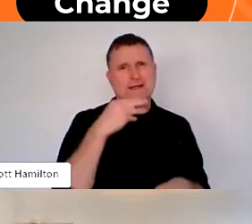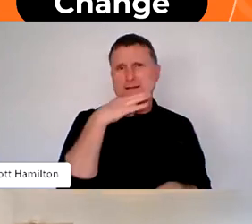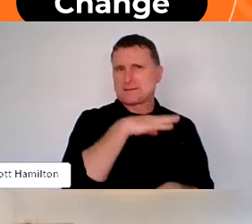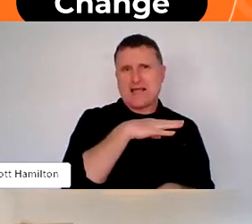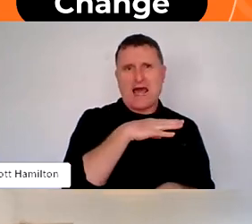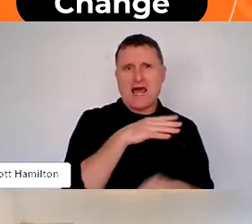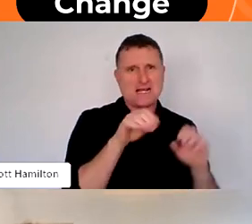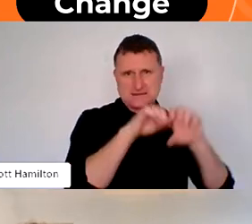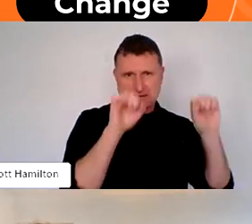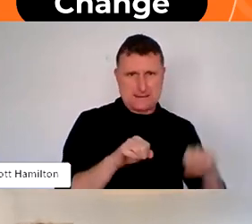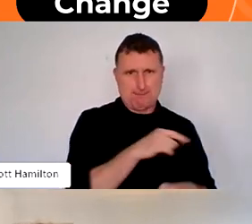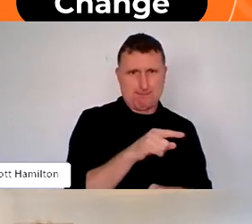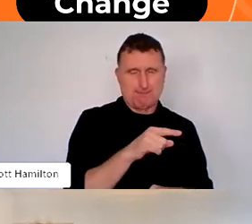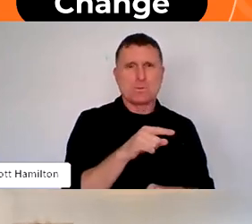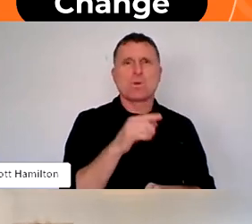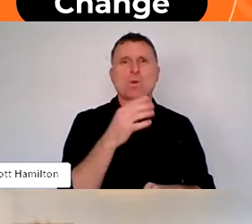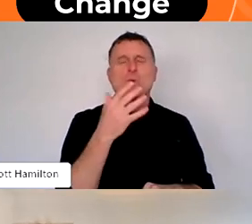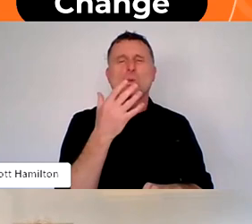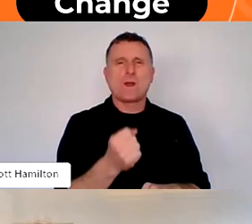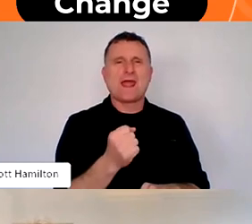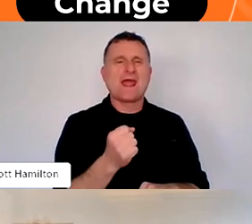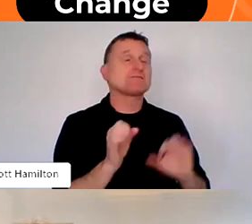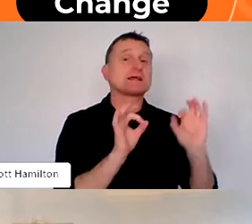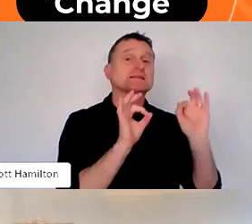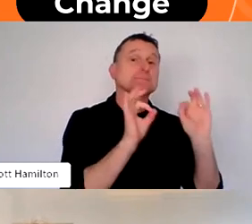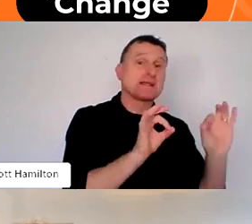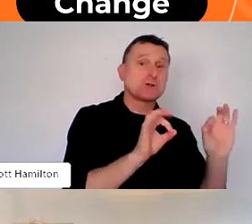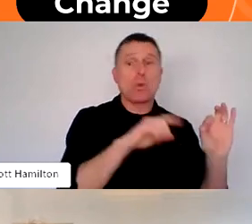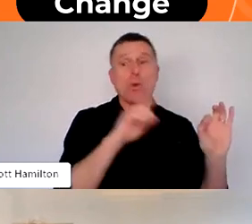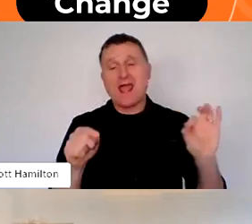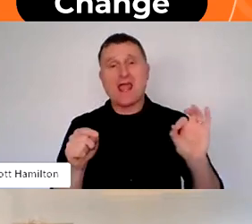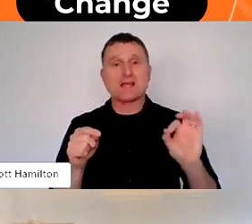have that bifurcation between special and regular, and we need to keep